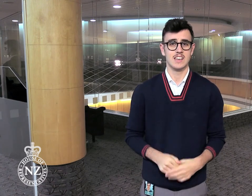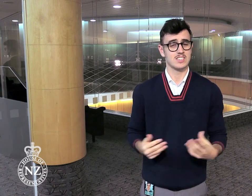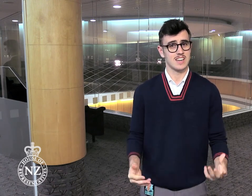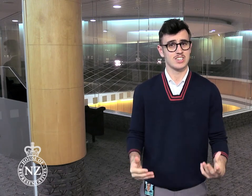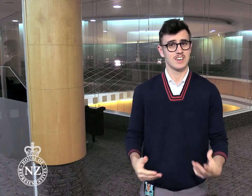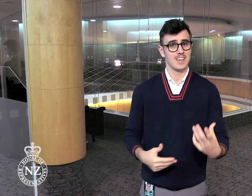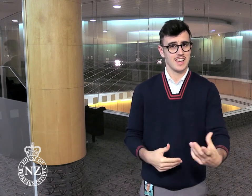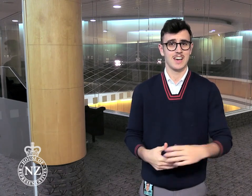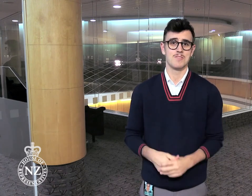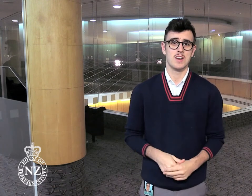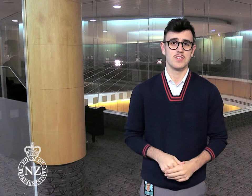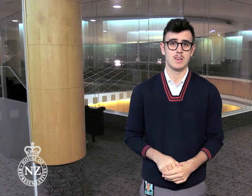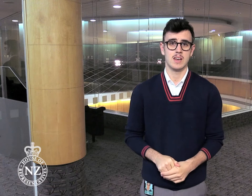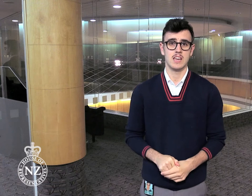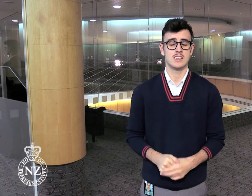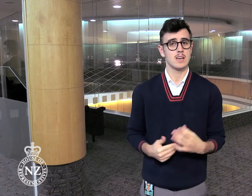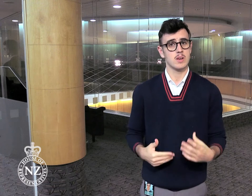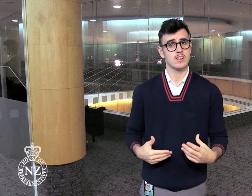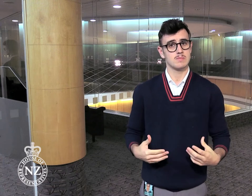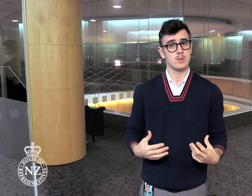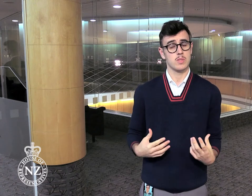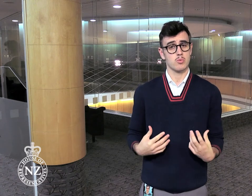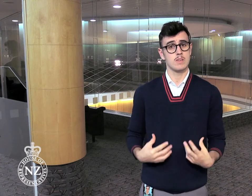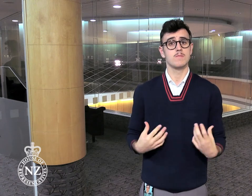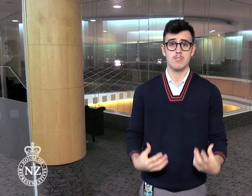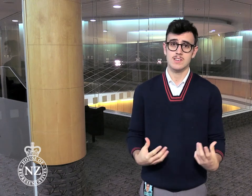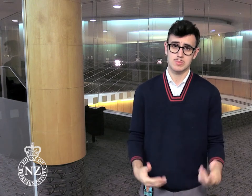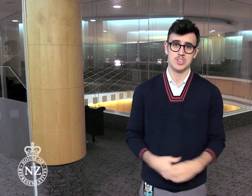legislation in front of a committee Today we're going to meet with three very special